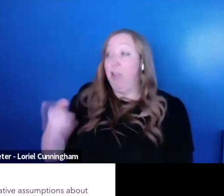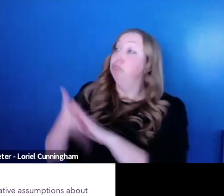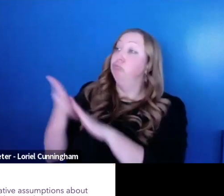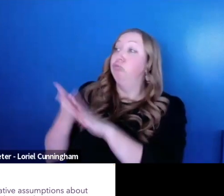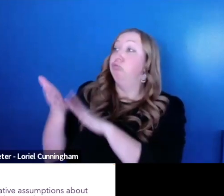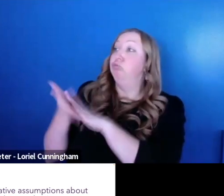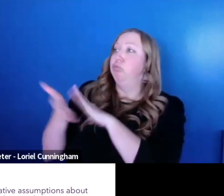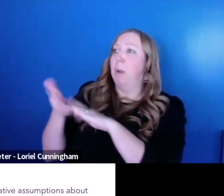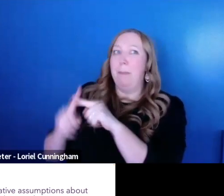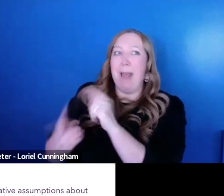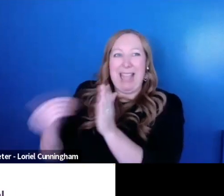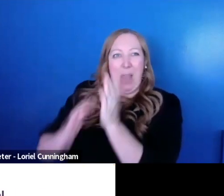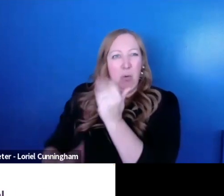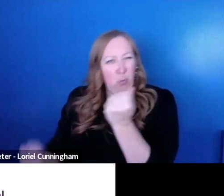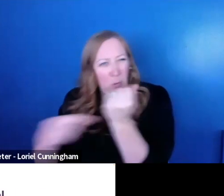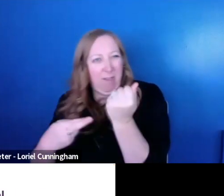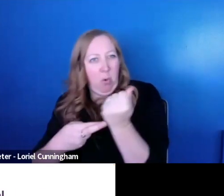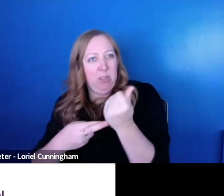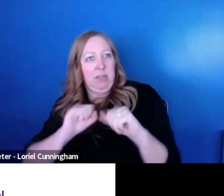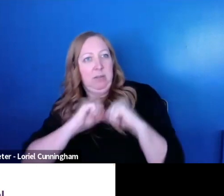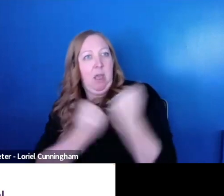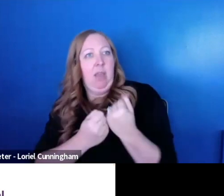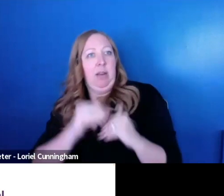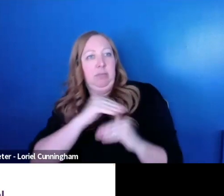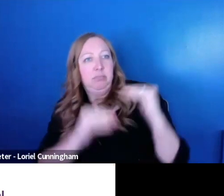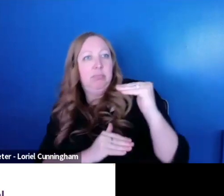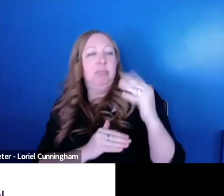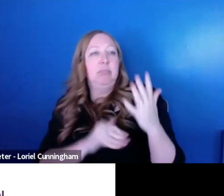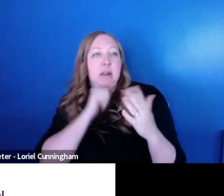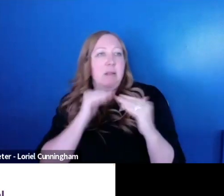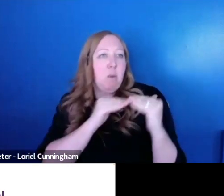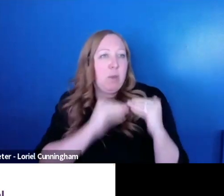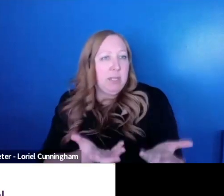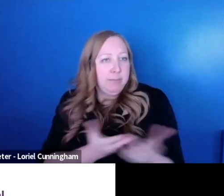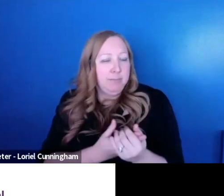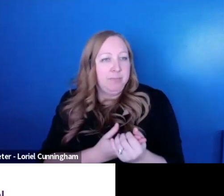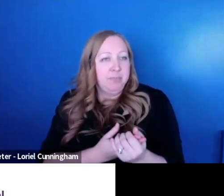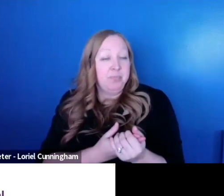society. So in the last slide, I'll just say our next steps for anti-racism and social justice then would be for us